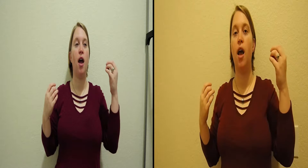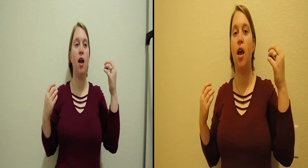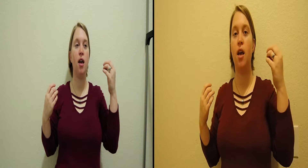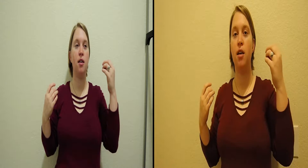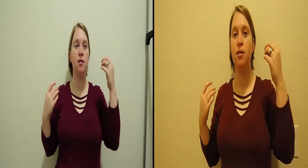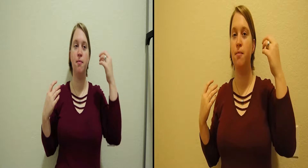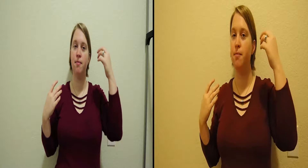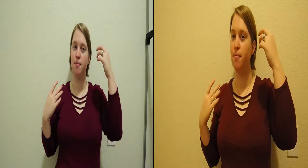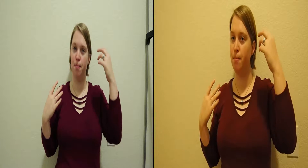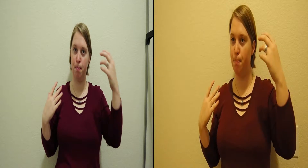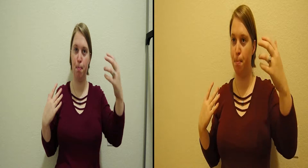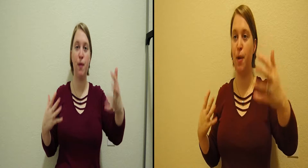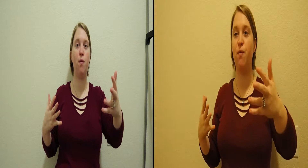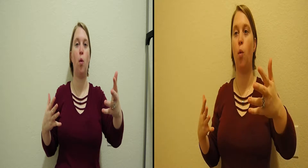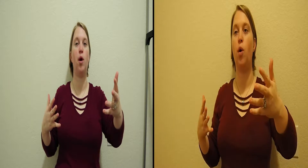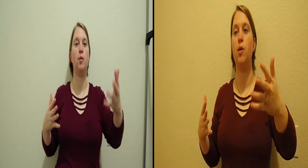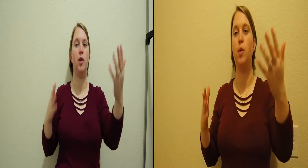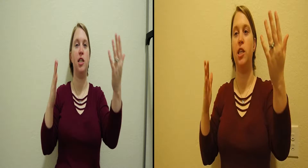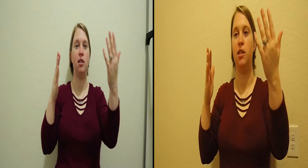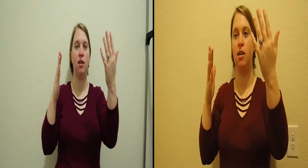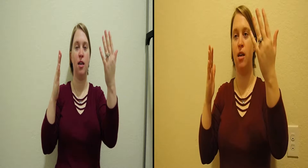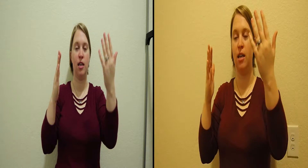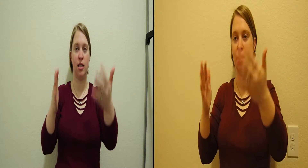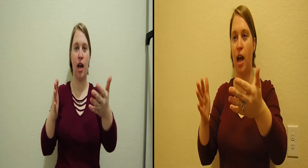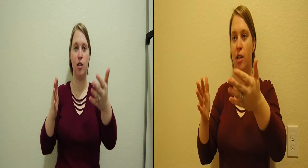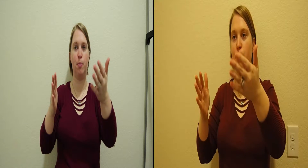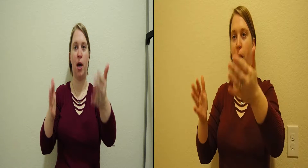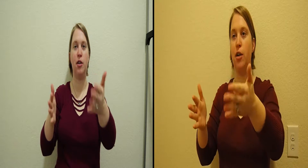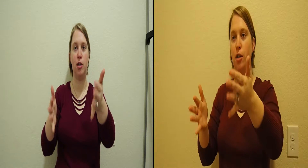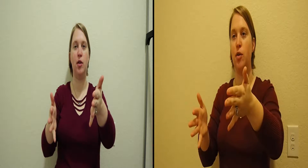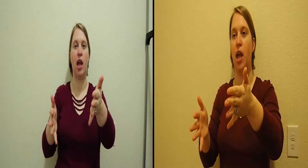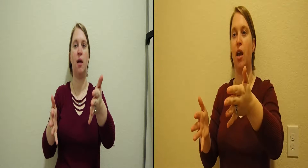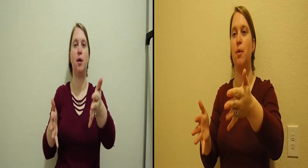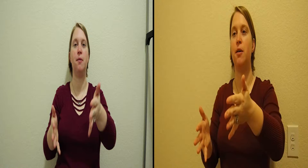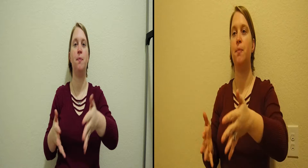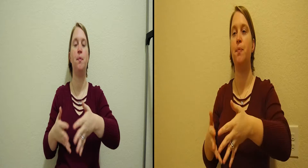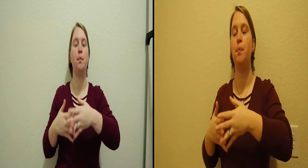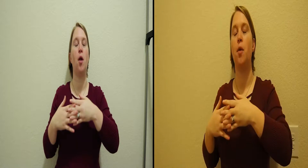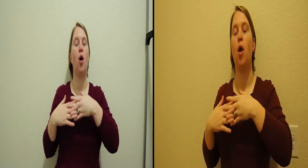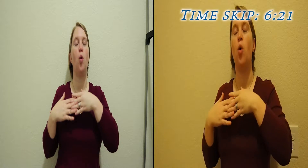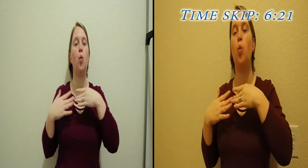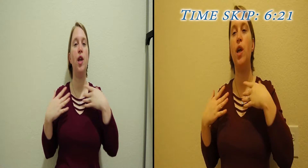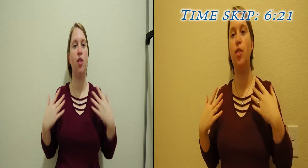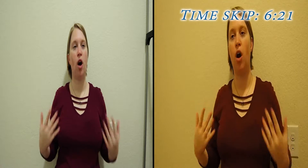and before we decided to buy a new camera, we thought